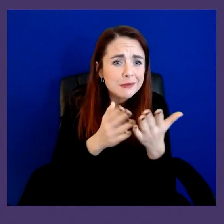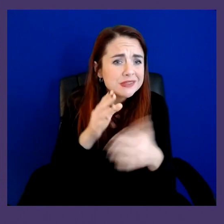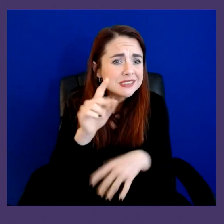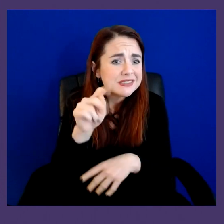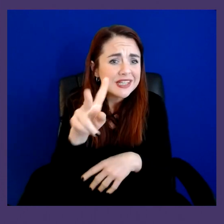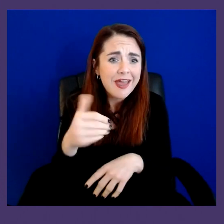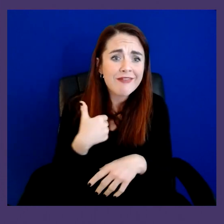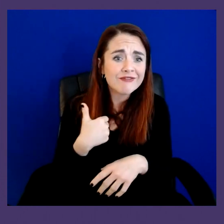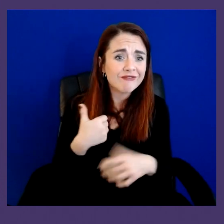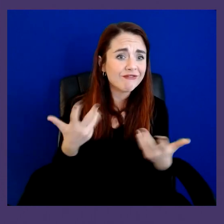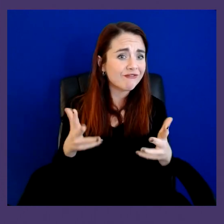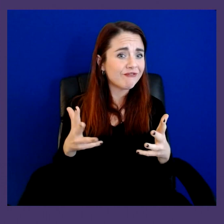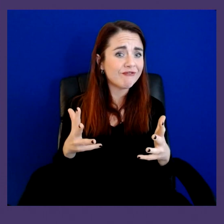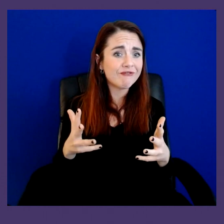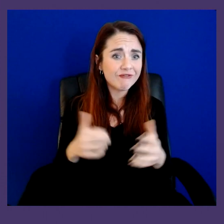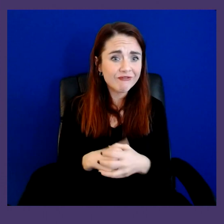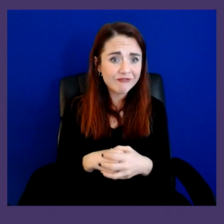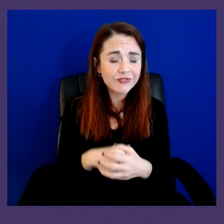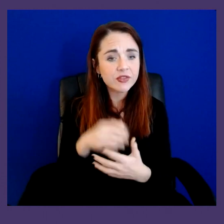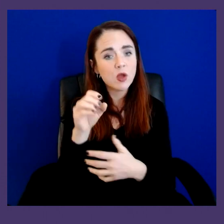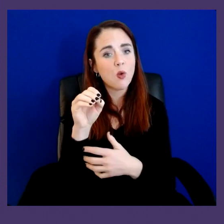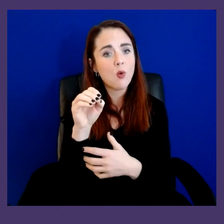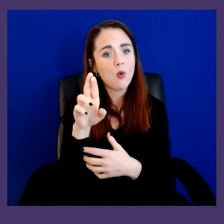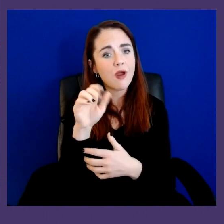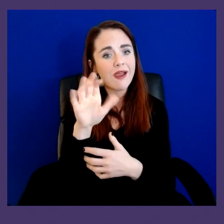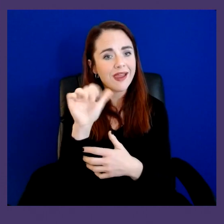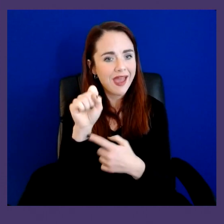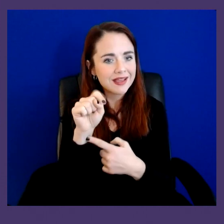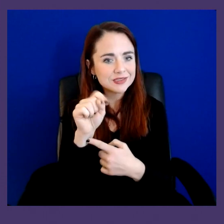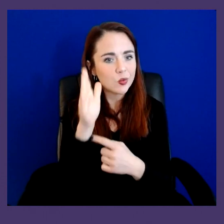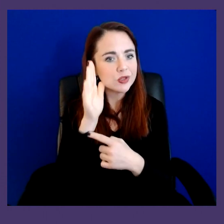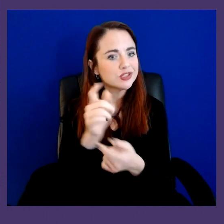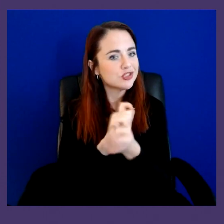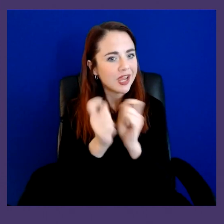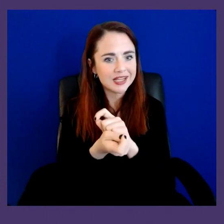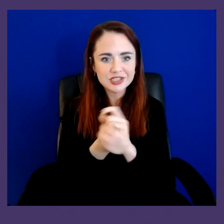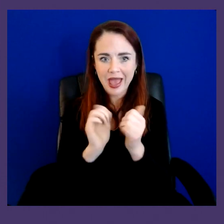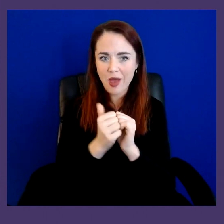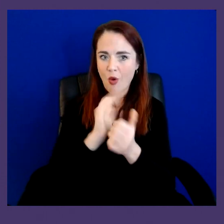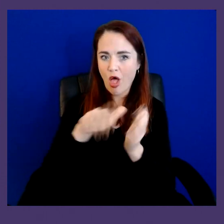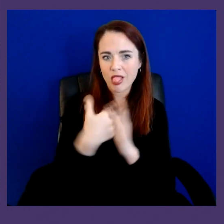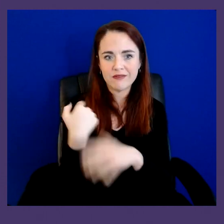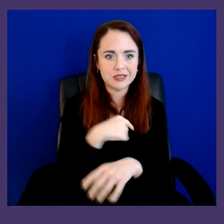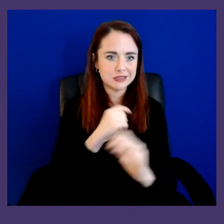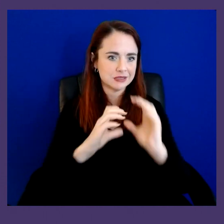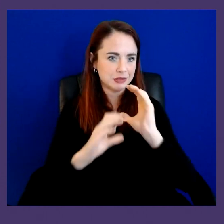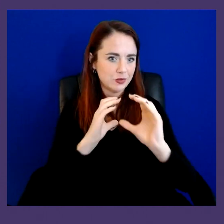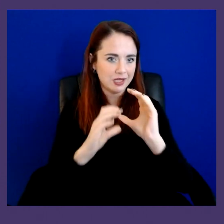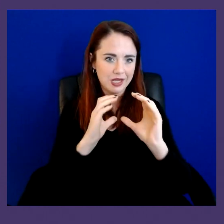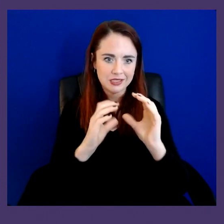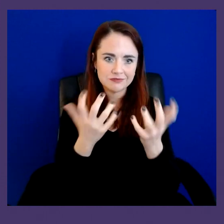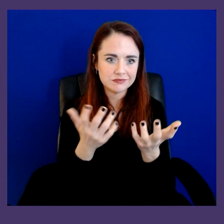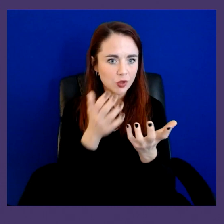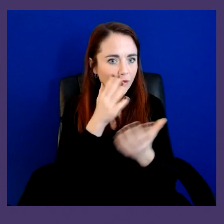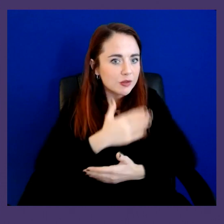So, AuraCast, it will change how all of us communicate. I think we will appreciate it no matter if you have hearing loss or not.